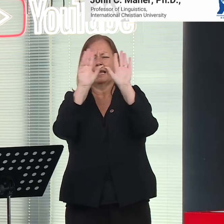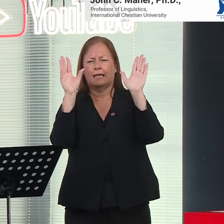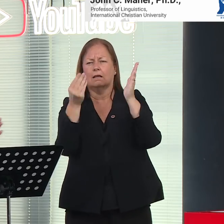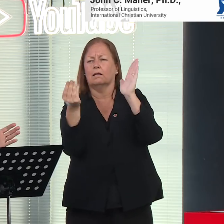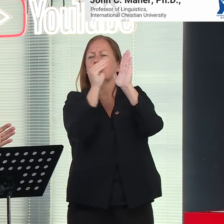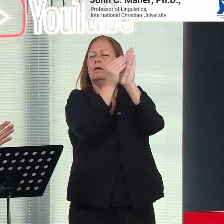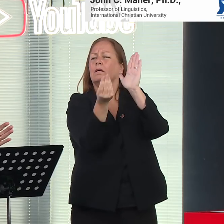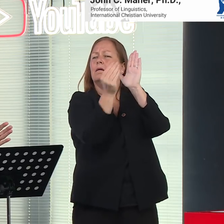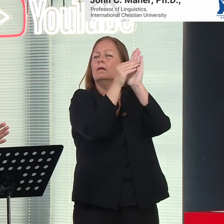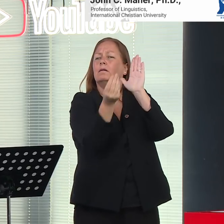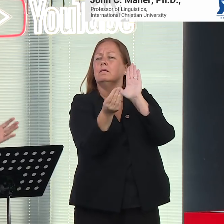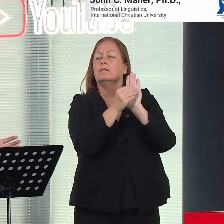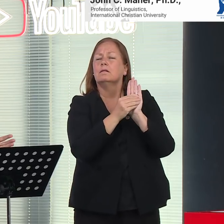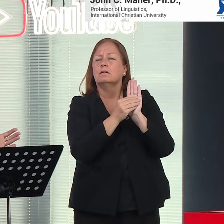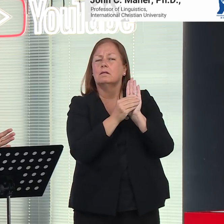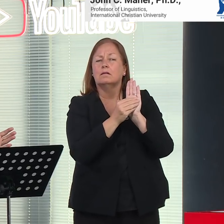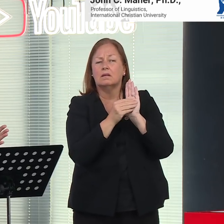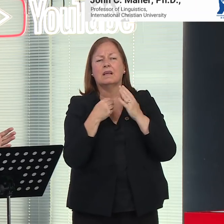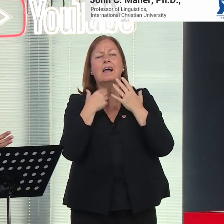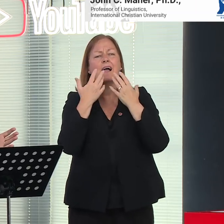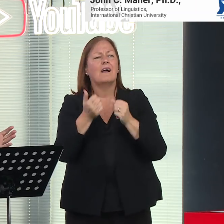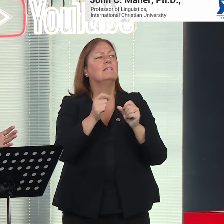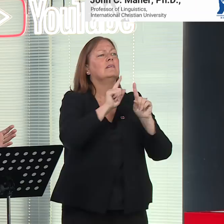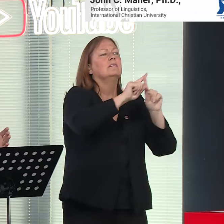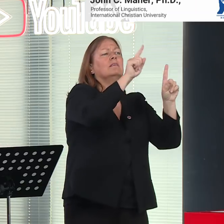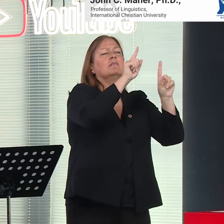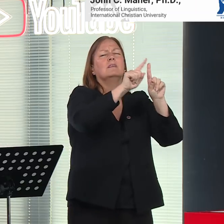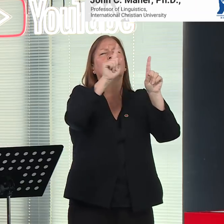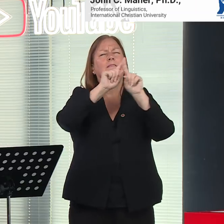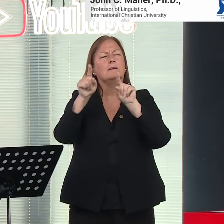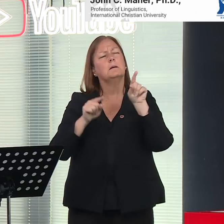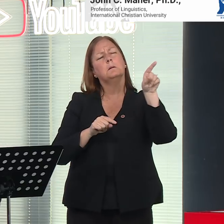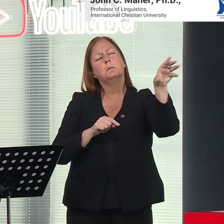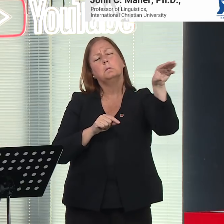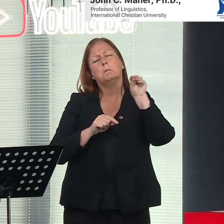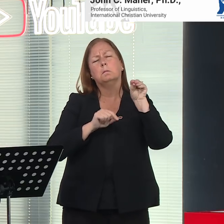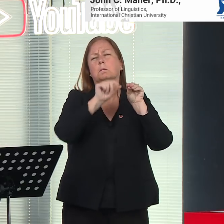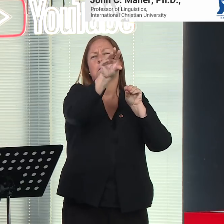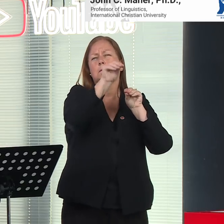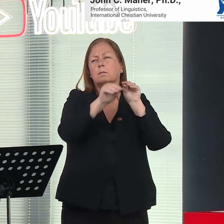You rank the fluency of your languages? Well, it is honestly speaking, it's